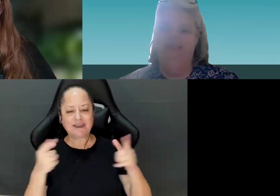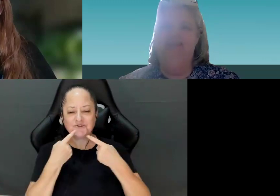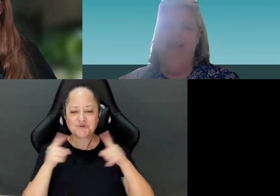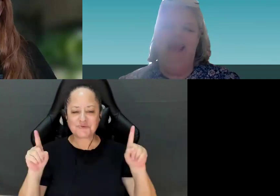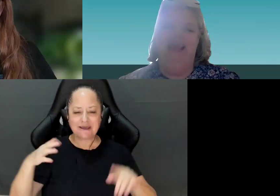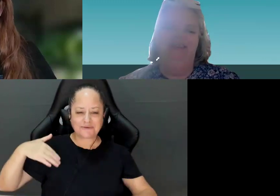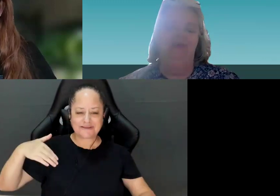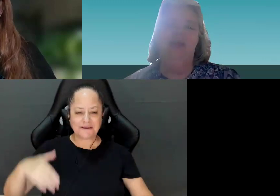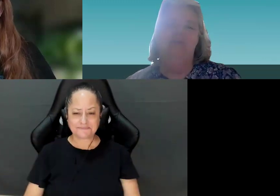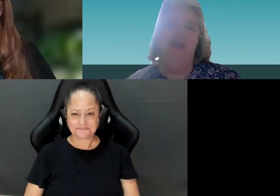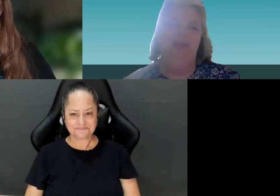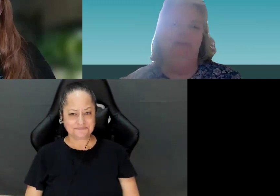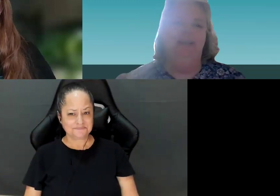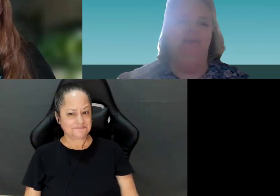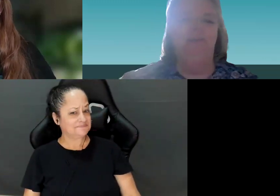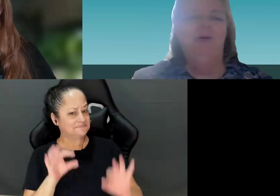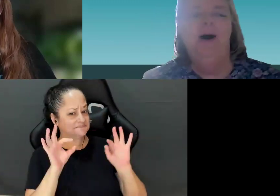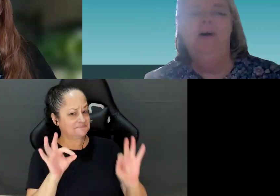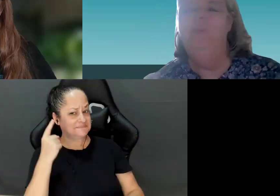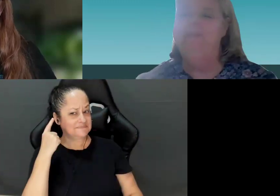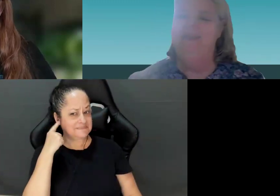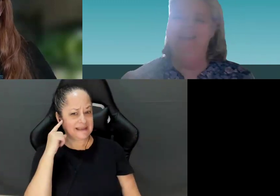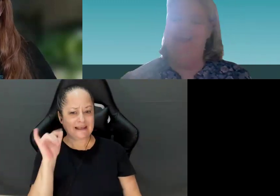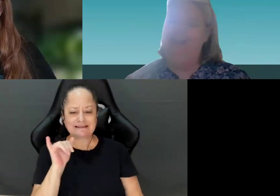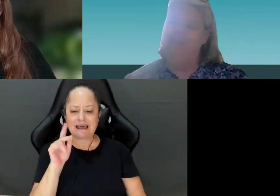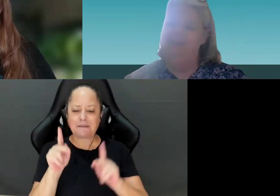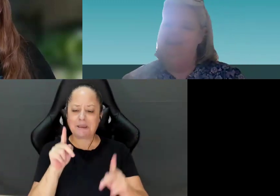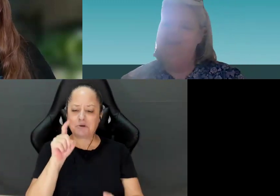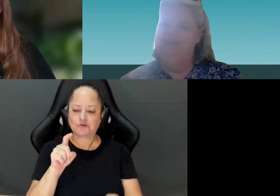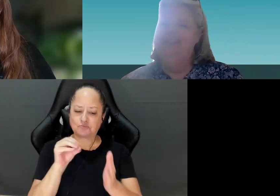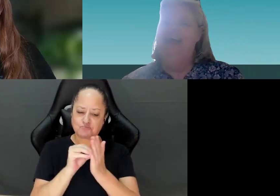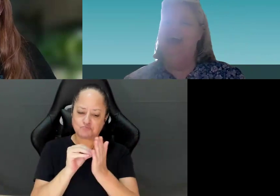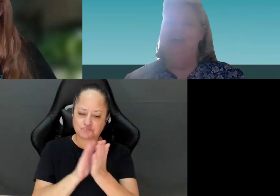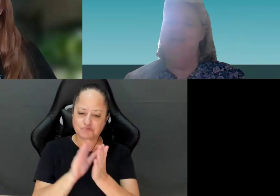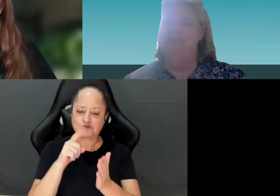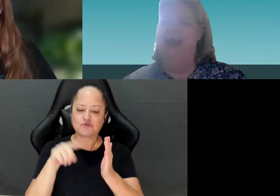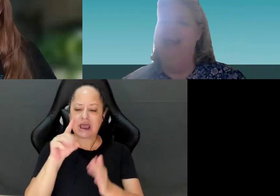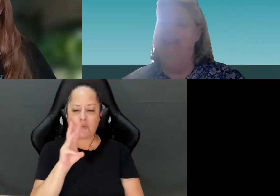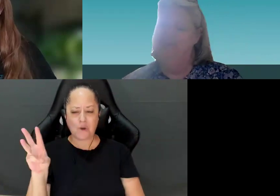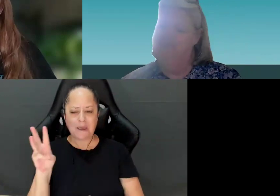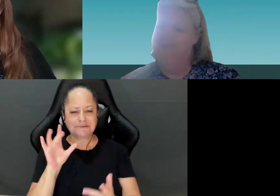It sounds like people to bookmark your website and keep in touch.